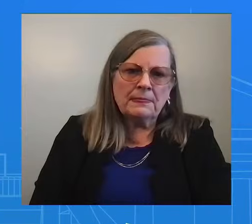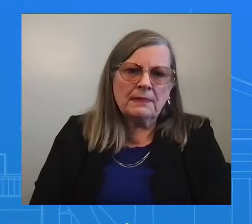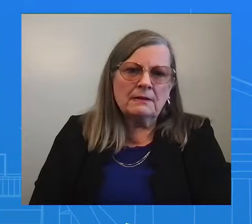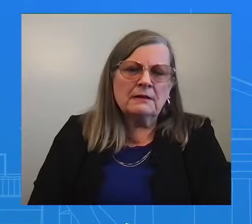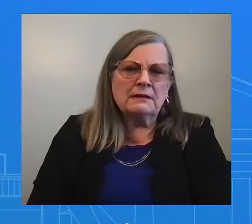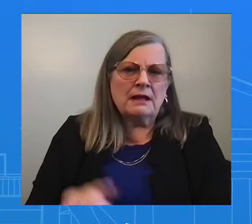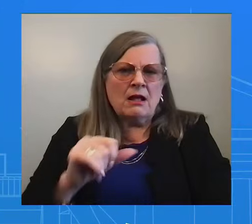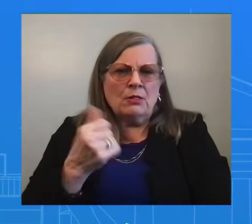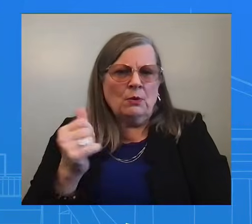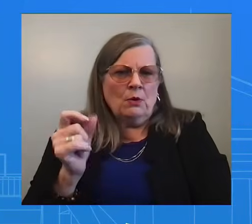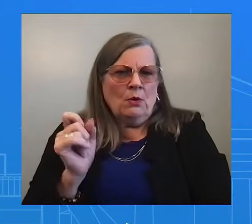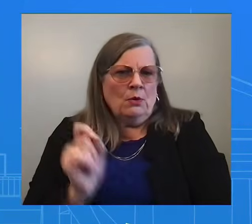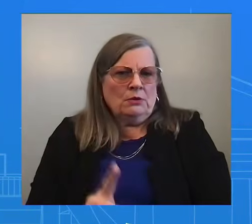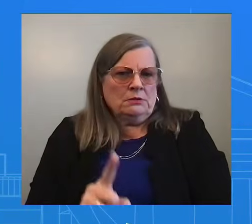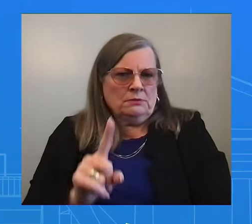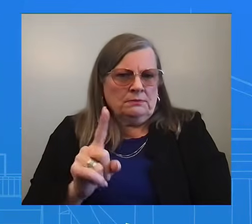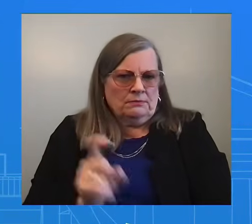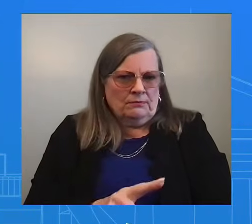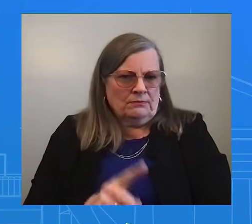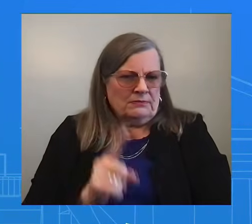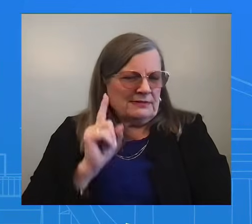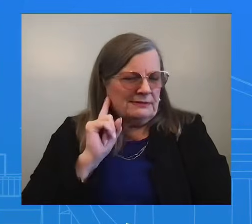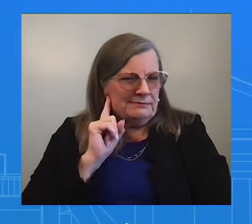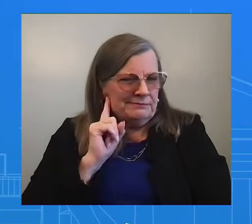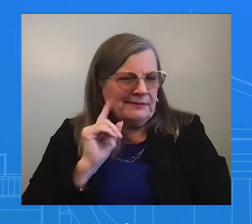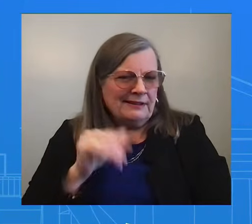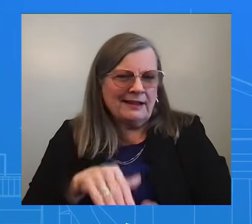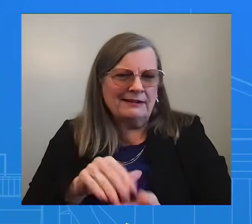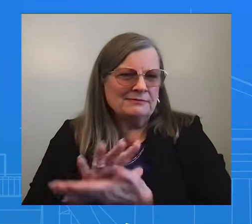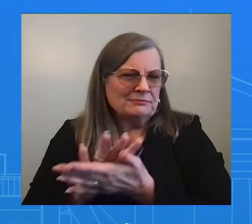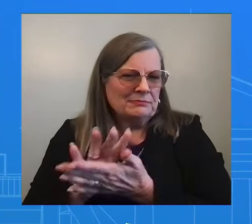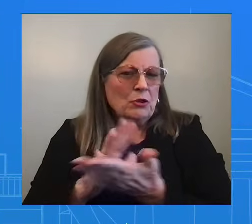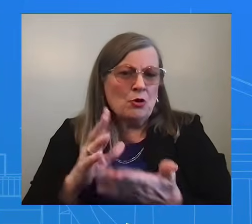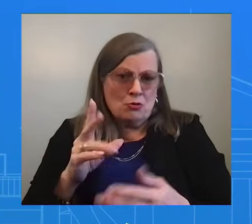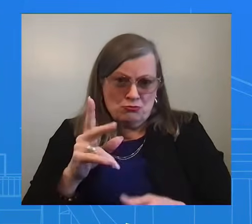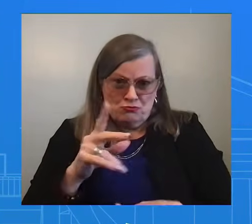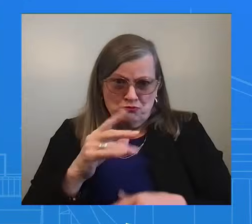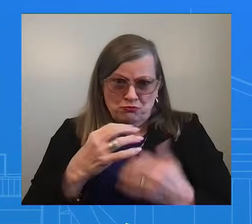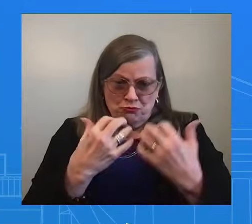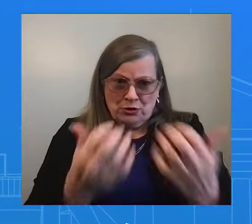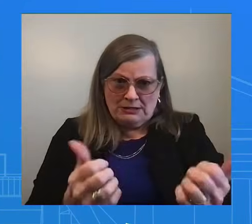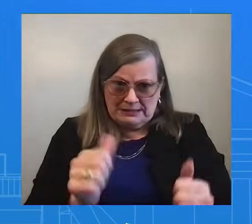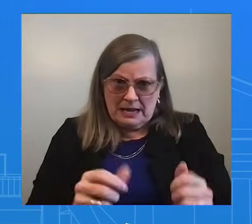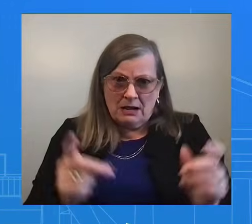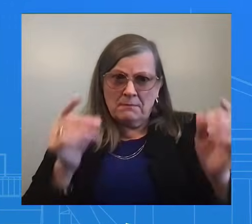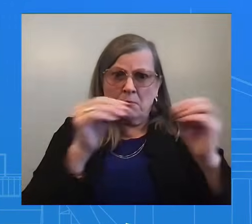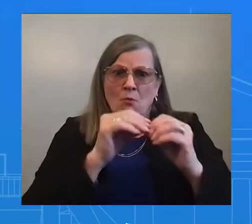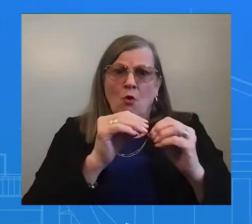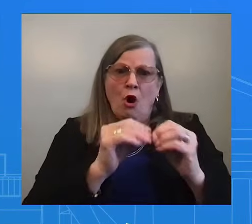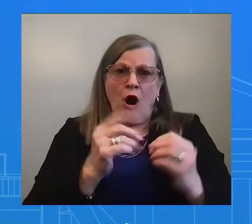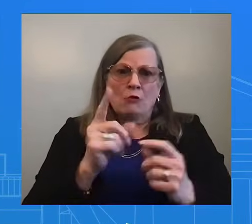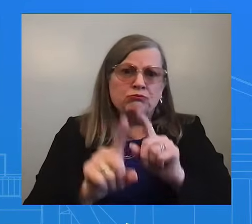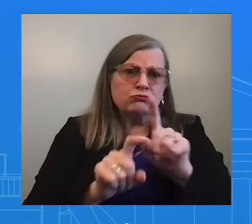said that the U.S. probably could be doing more to -- to deal with the situation there.